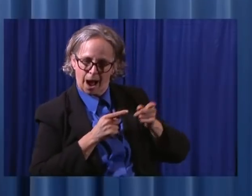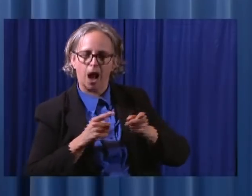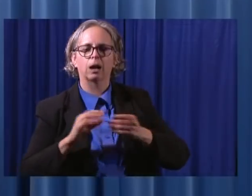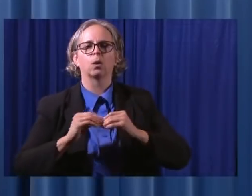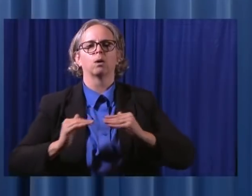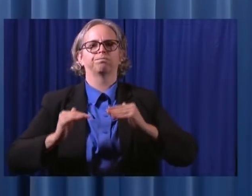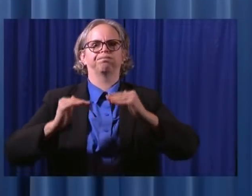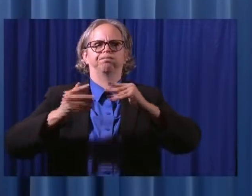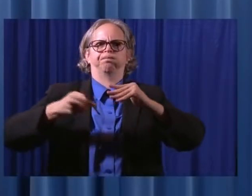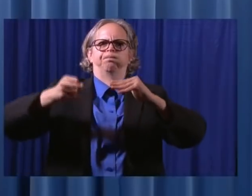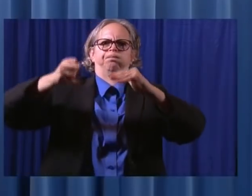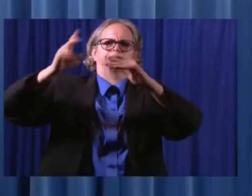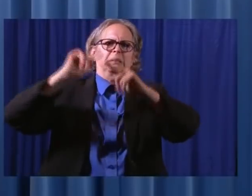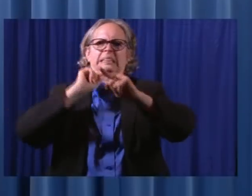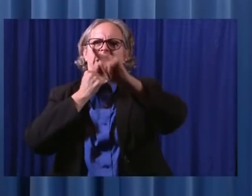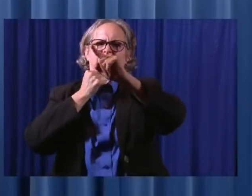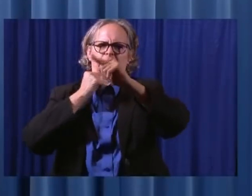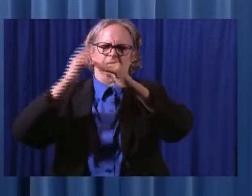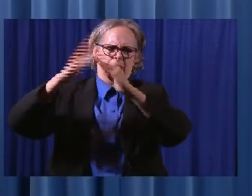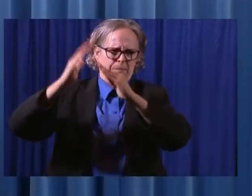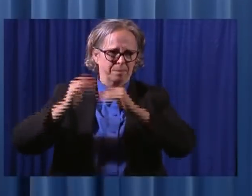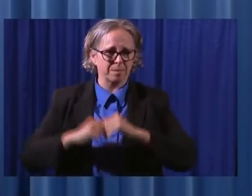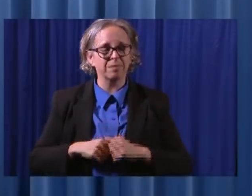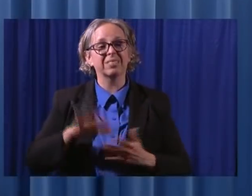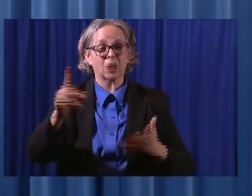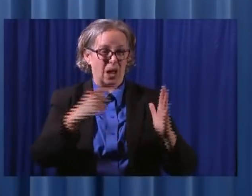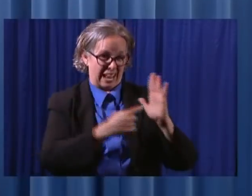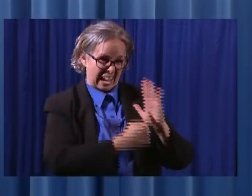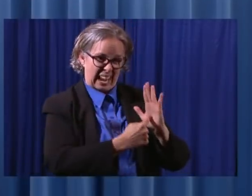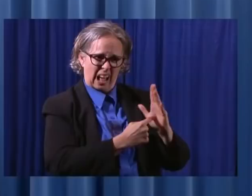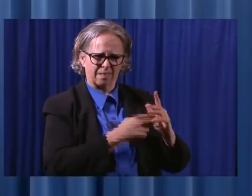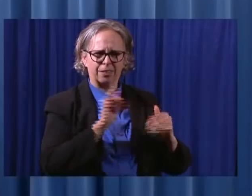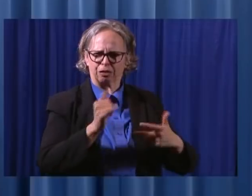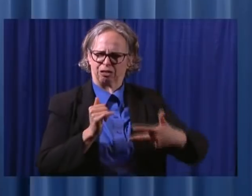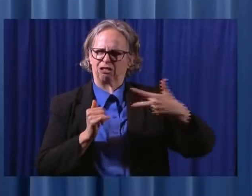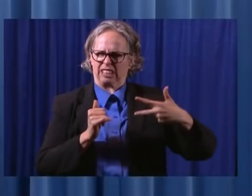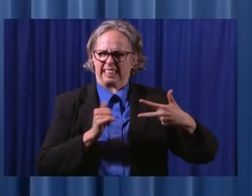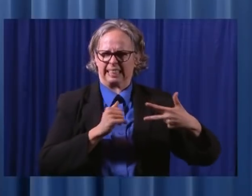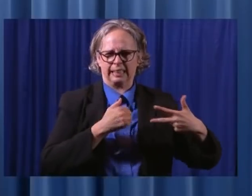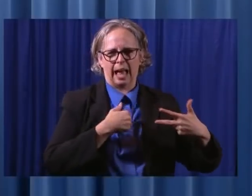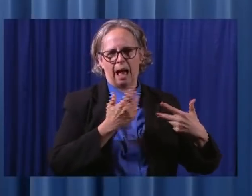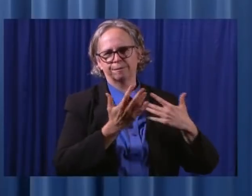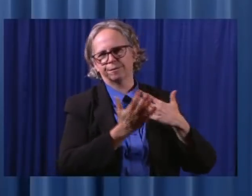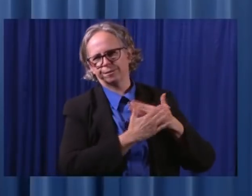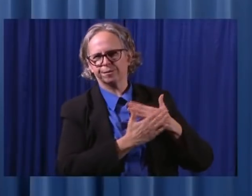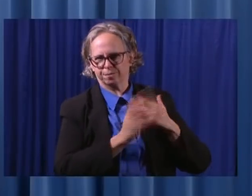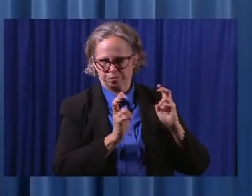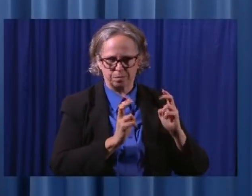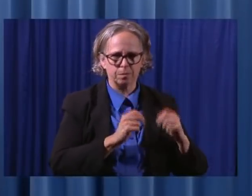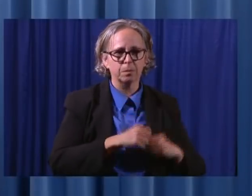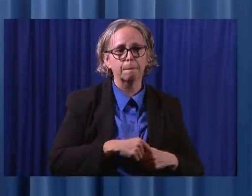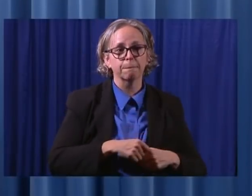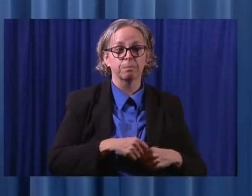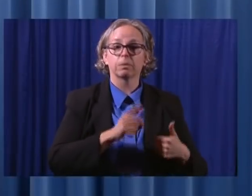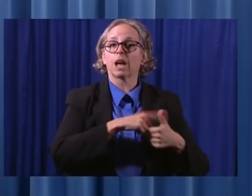HIGHER THE RISK LEVEL. THE DATA INDICATORS FALL INTO